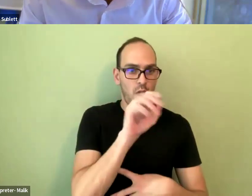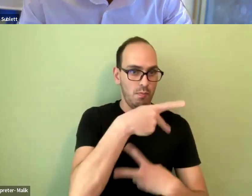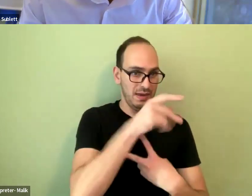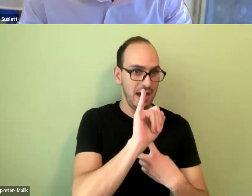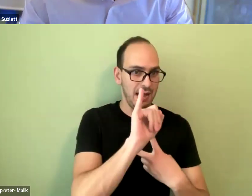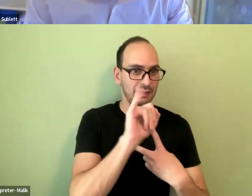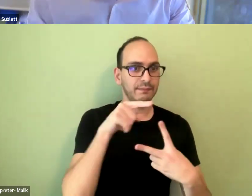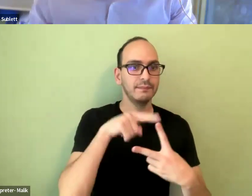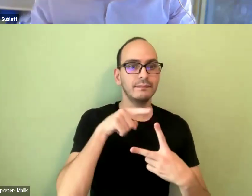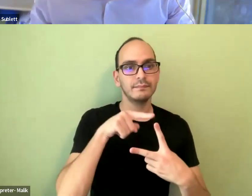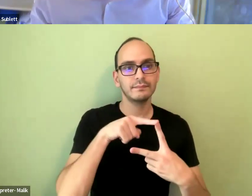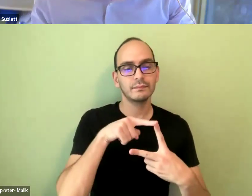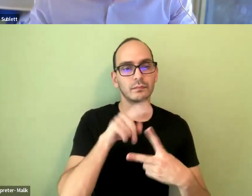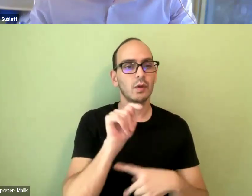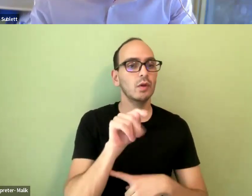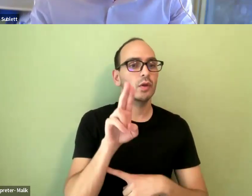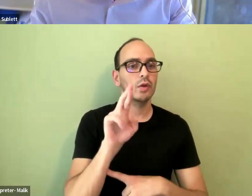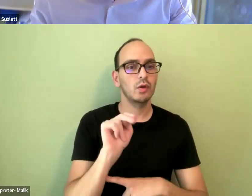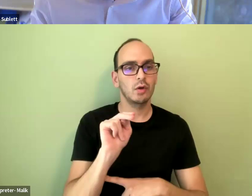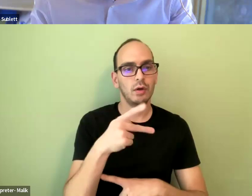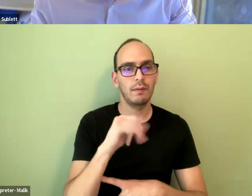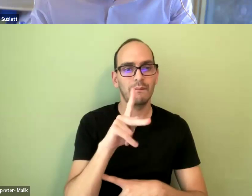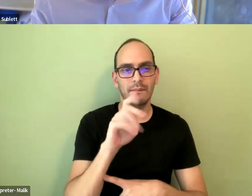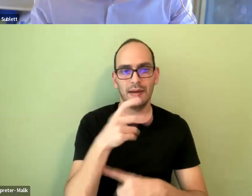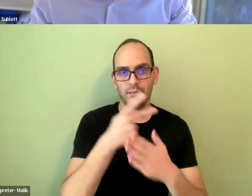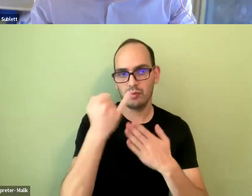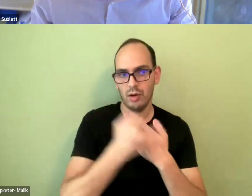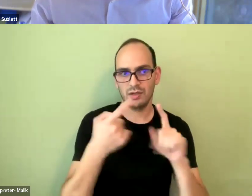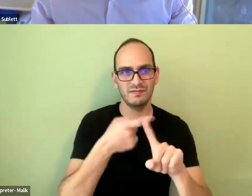on the Turnpike project that is out of the University of South Florida.